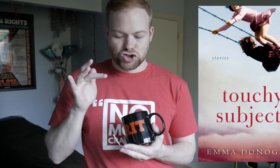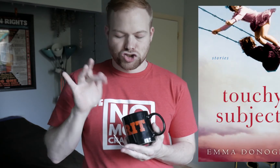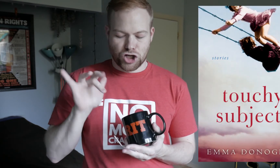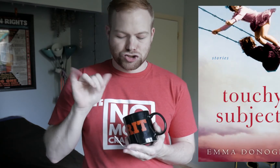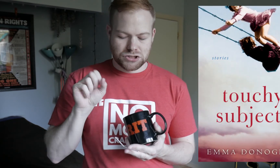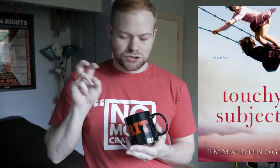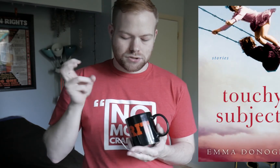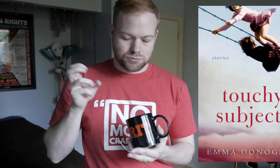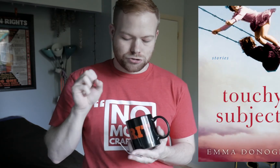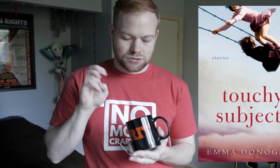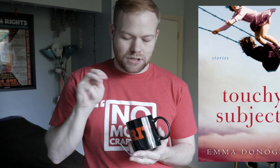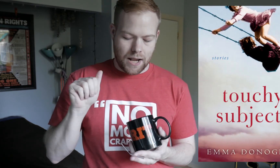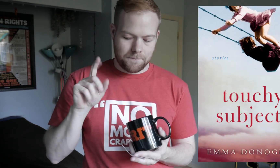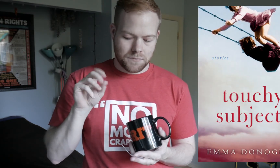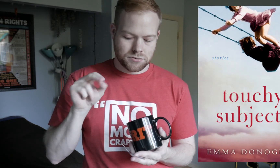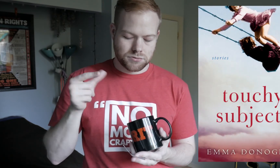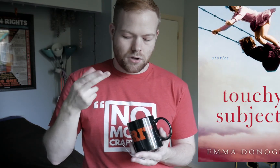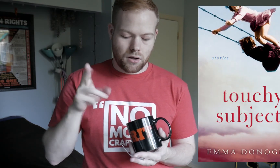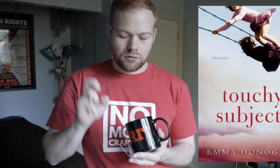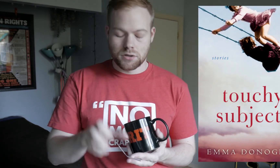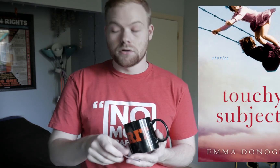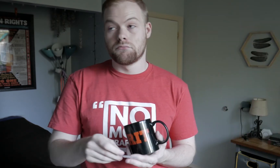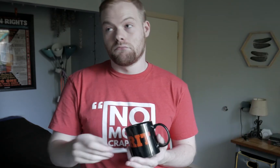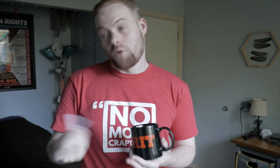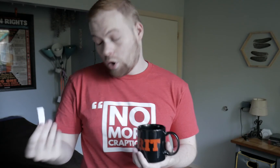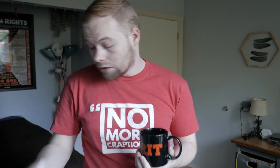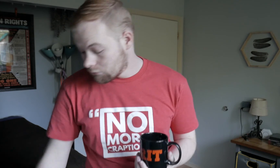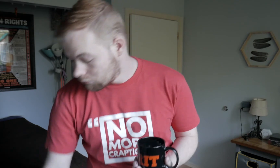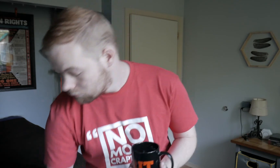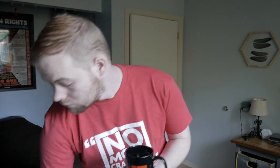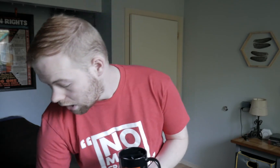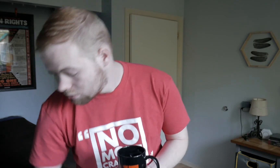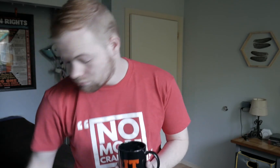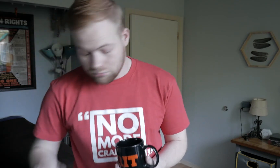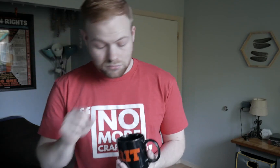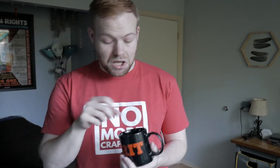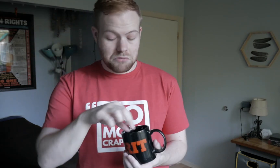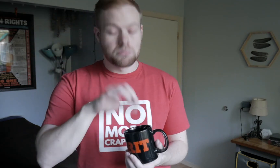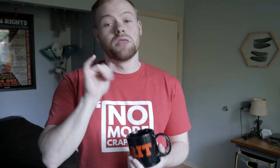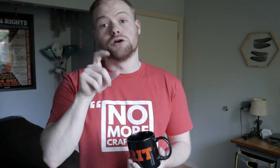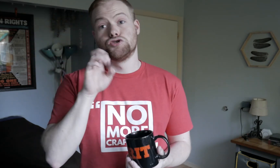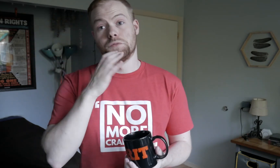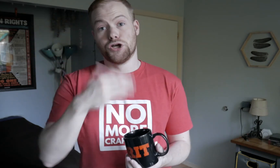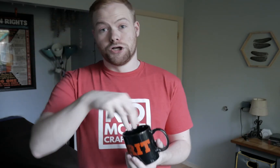Touchy Subjects by Emma Donoghue. Okay. That should be good.